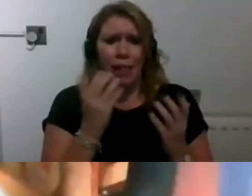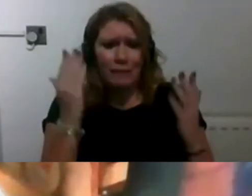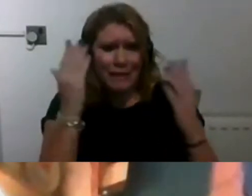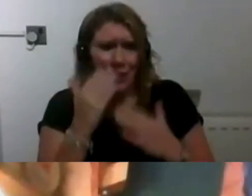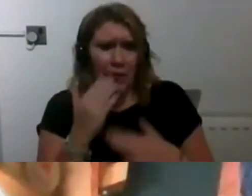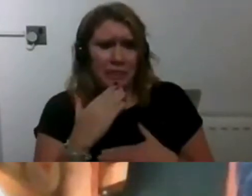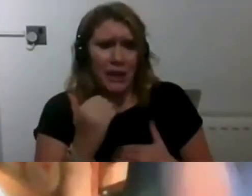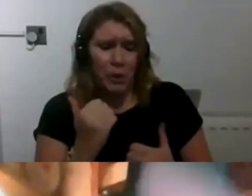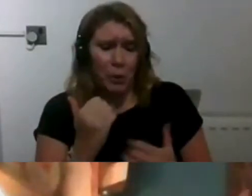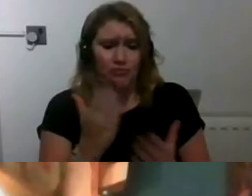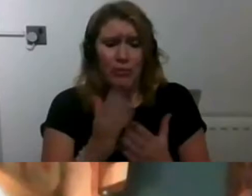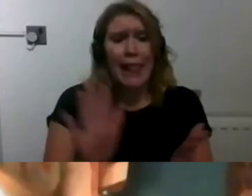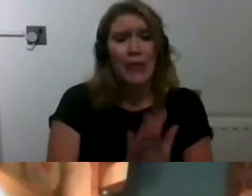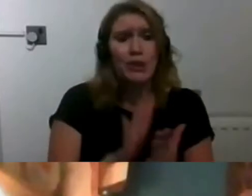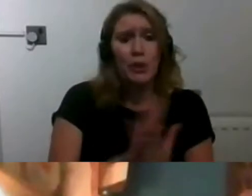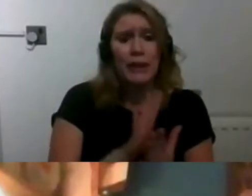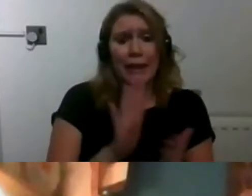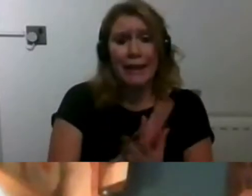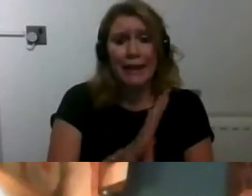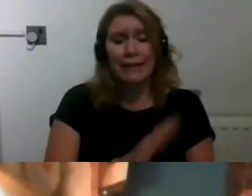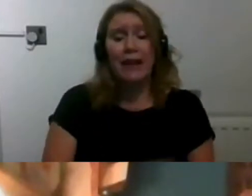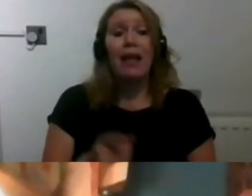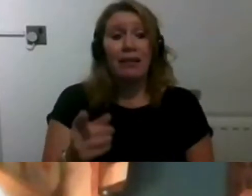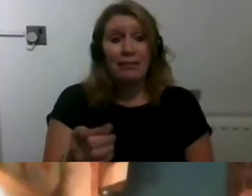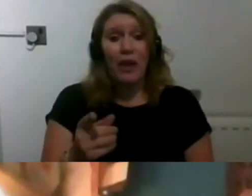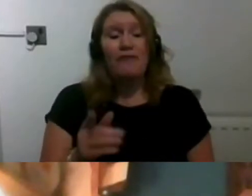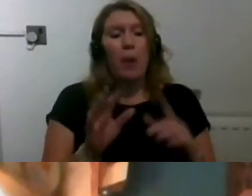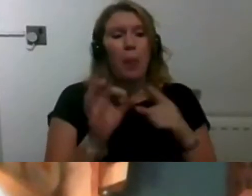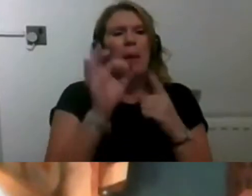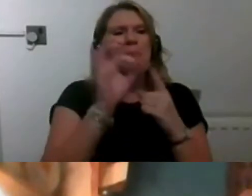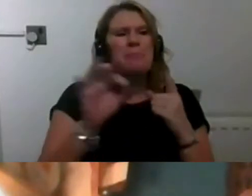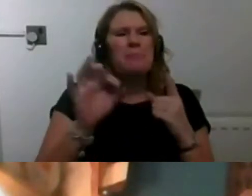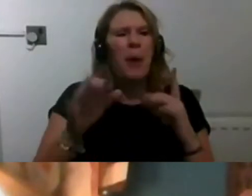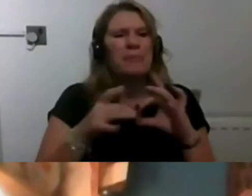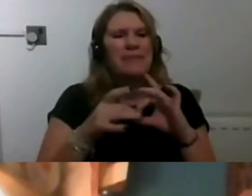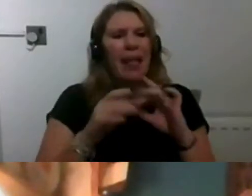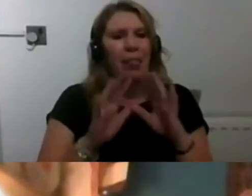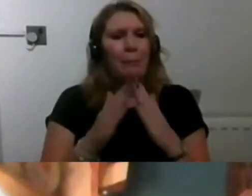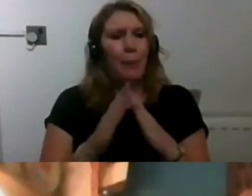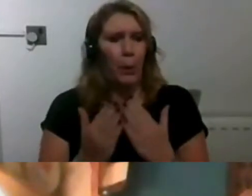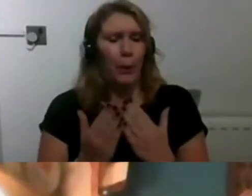Anthology of 2012 Together, I would read